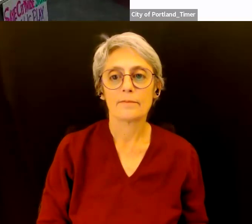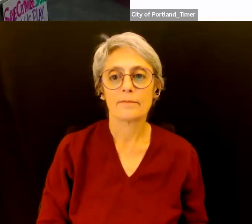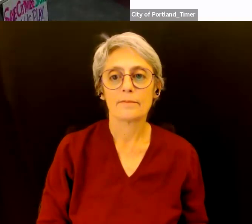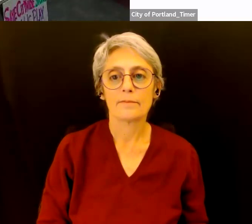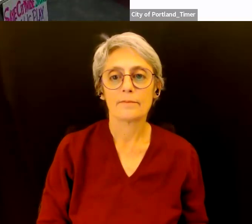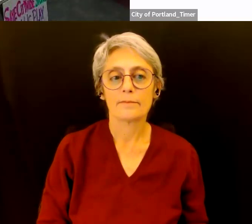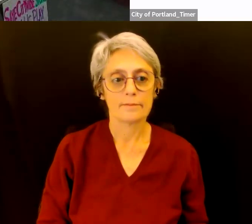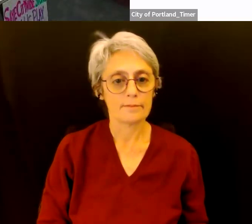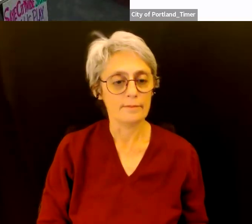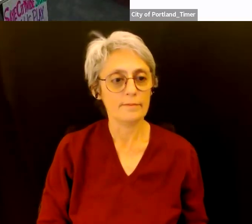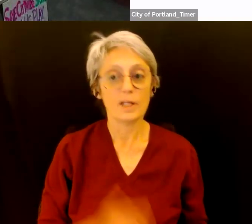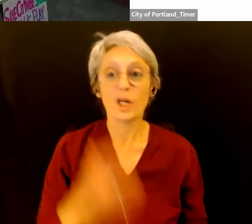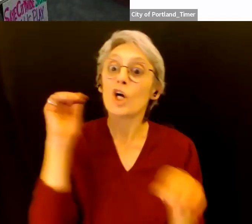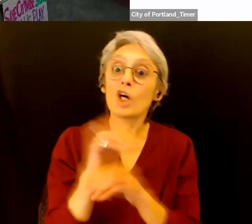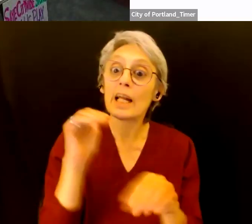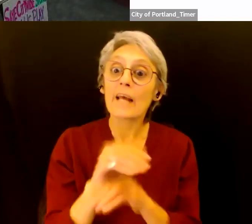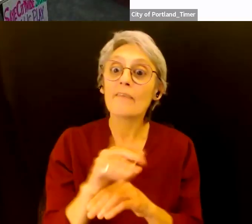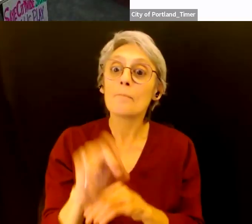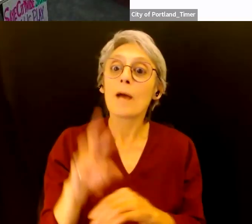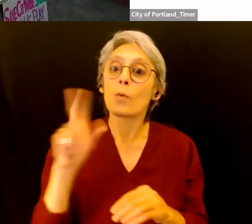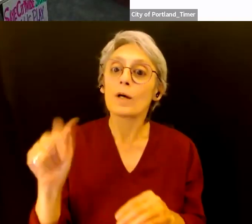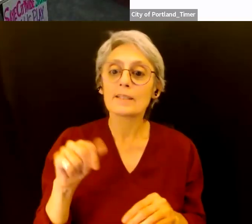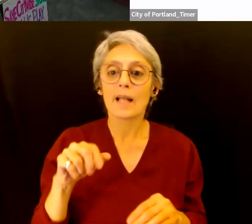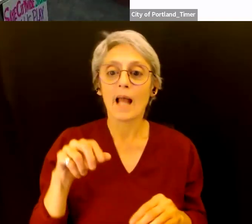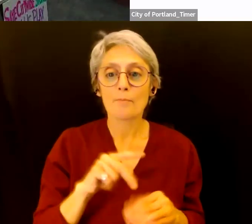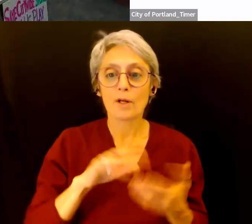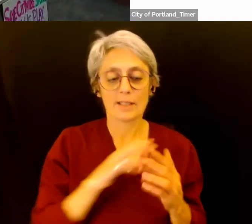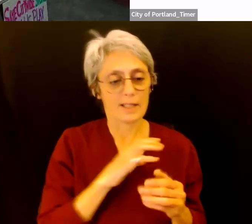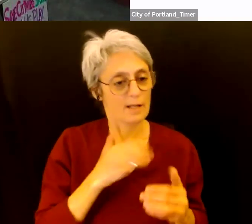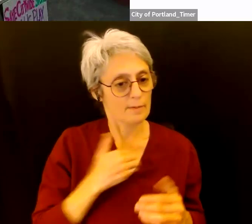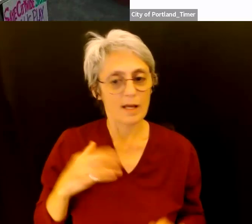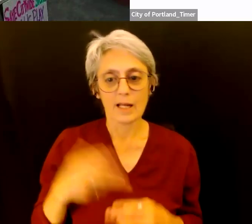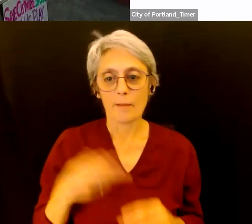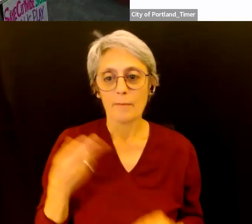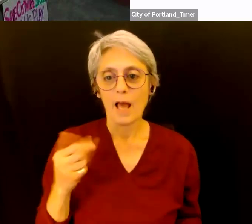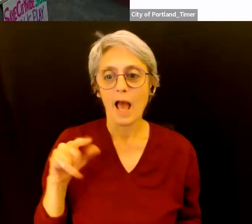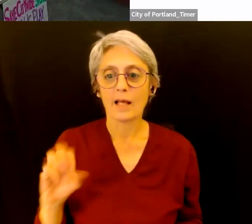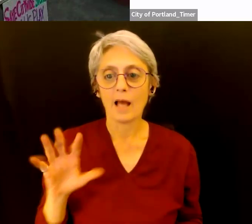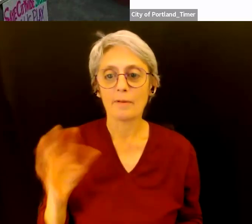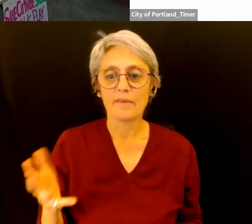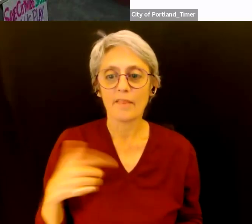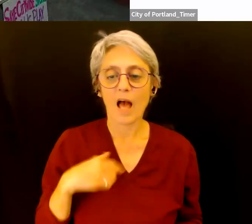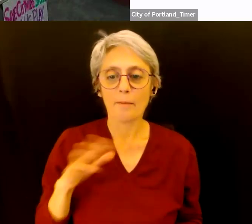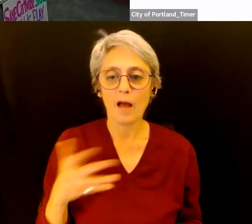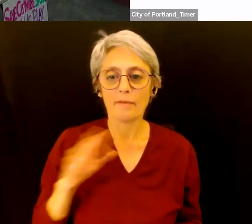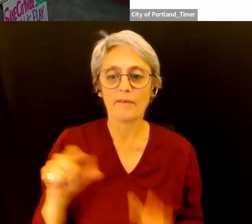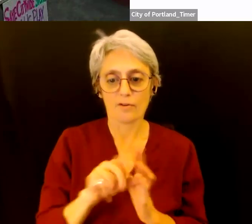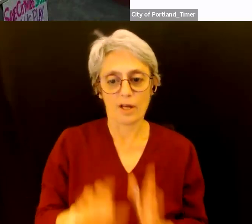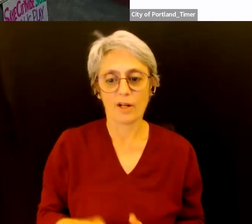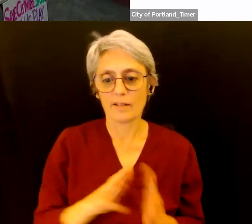Good evening, Mayor Wilson and Portland City Council members. My name is Hattie and I am a fifth grader at Ainsworth Elementary.